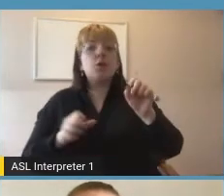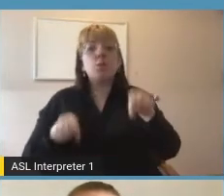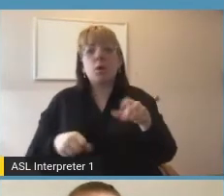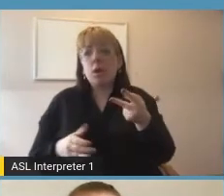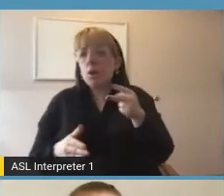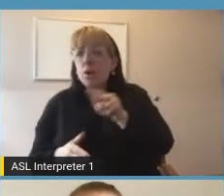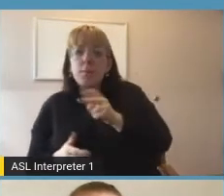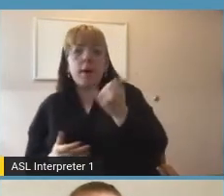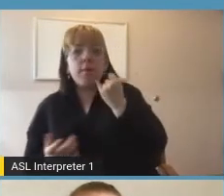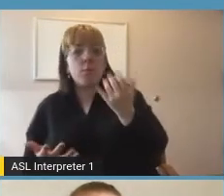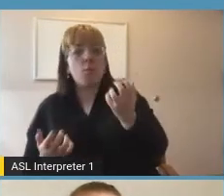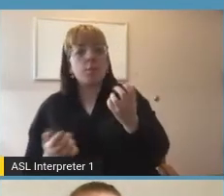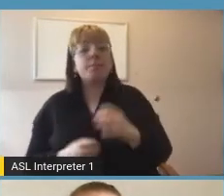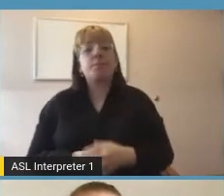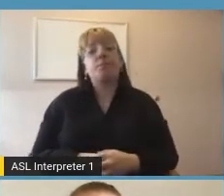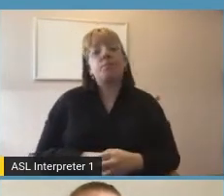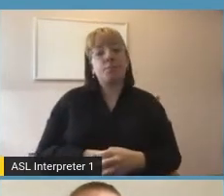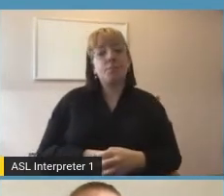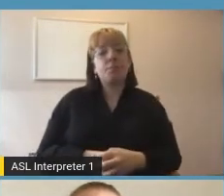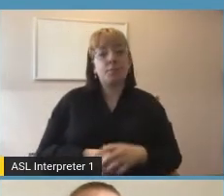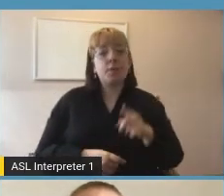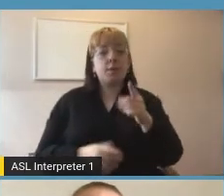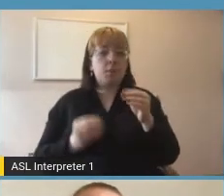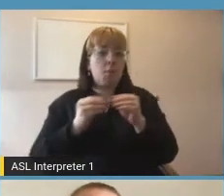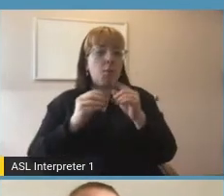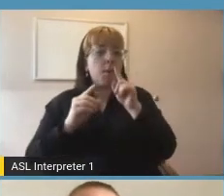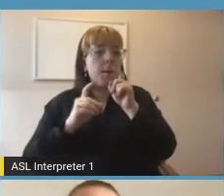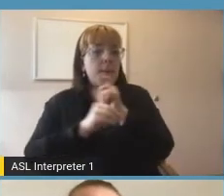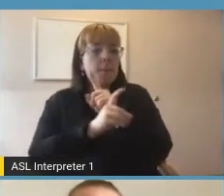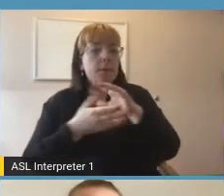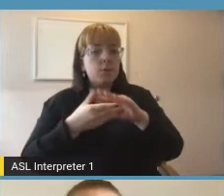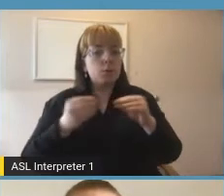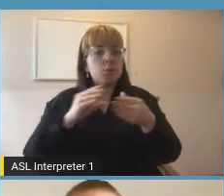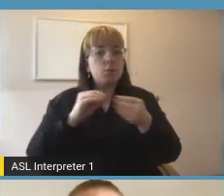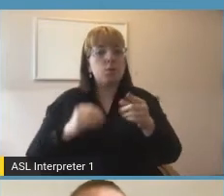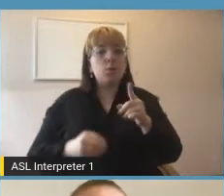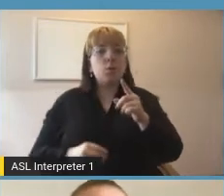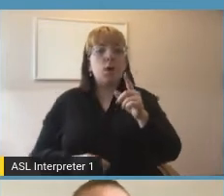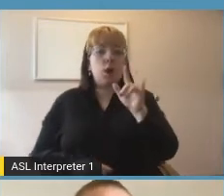And this is what a more complex story again like I showed you before looks like in Hindenburg.